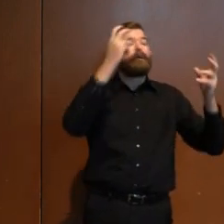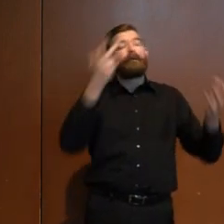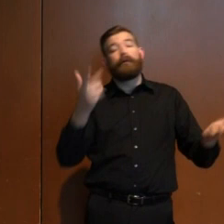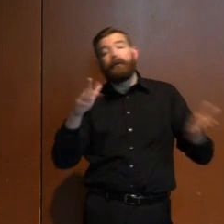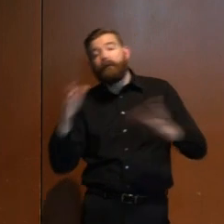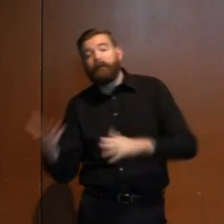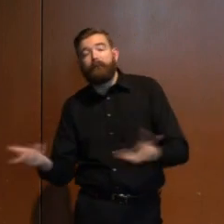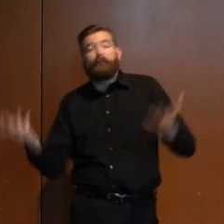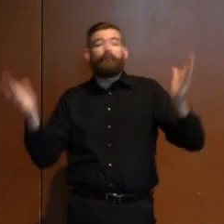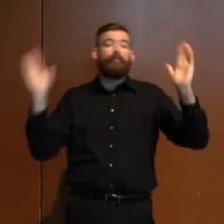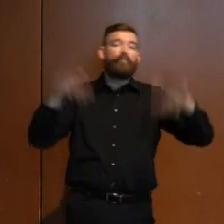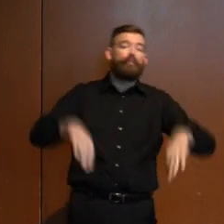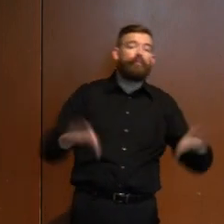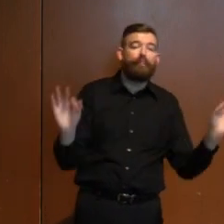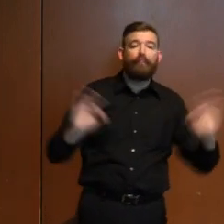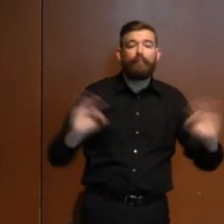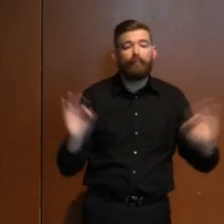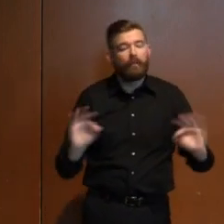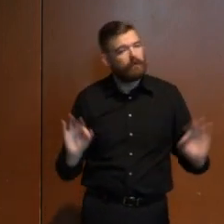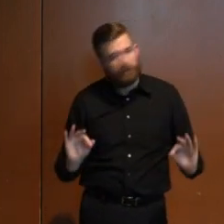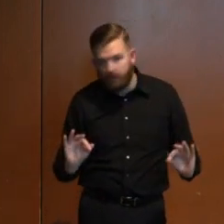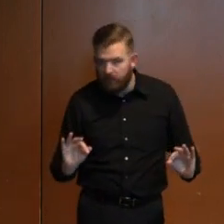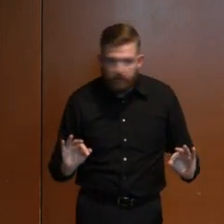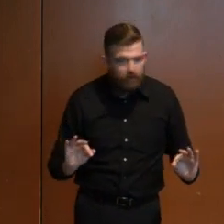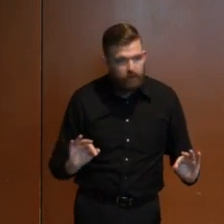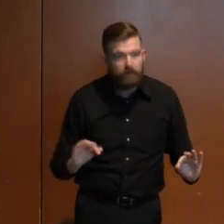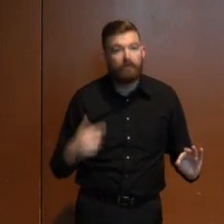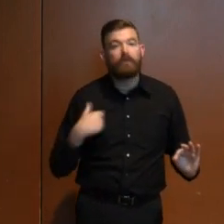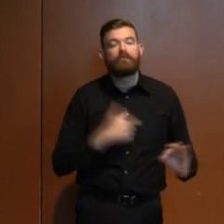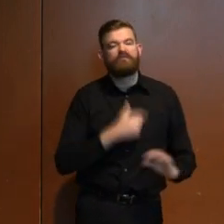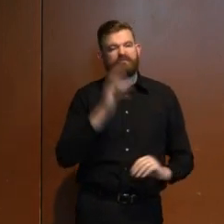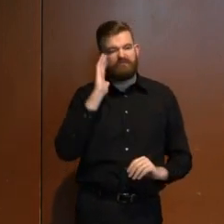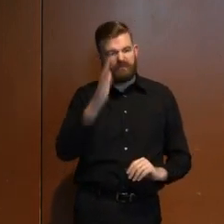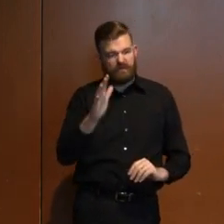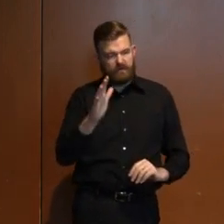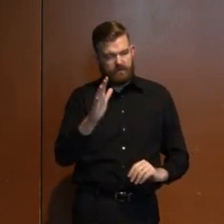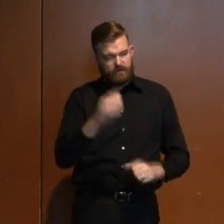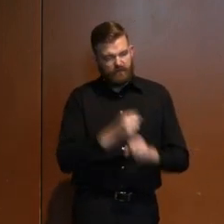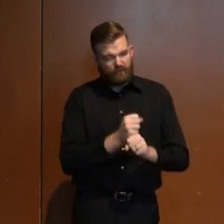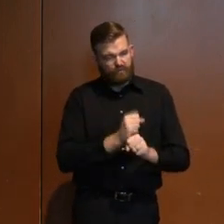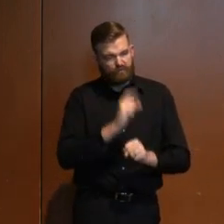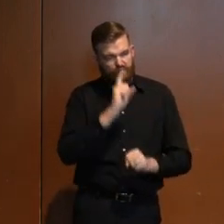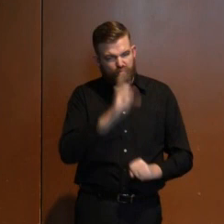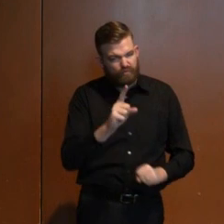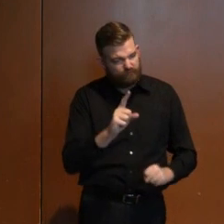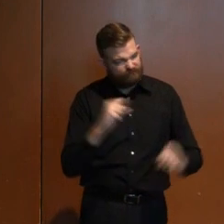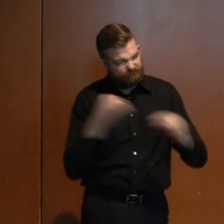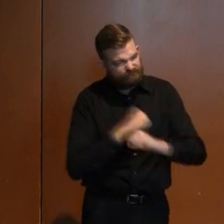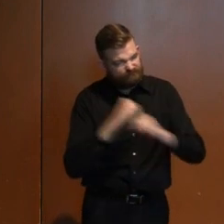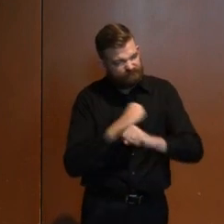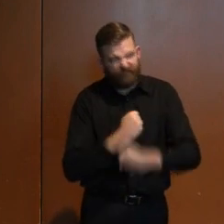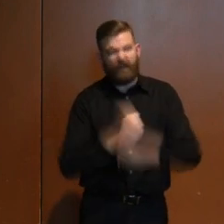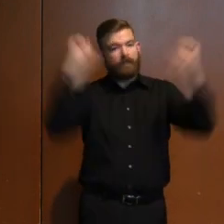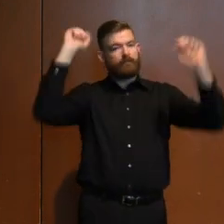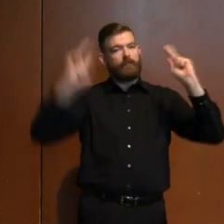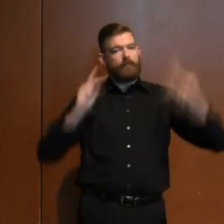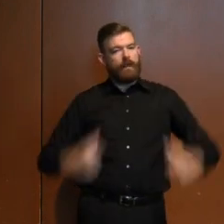EXPENDABLE. THE FACT OF THE MATTER IS, EVERYONE IS INDISPENSABLE.